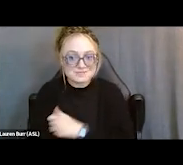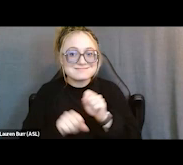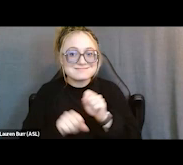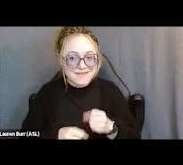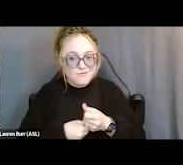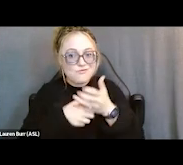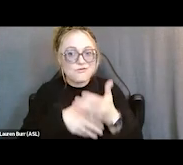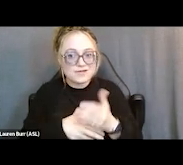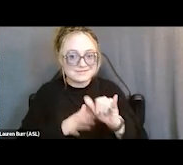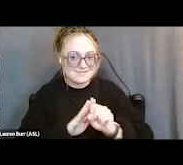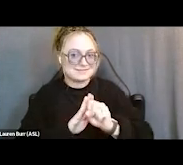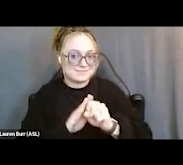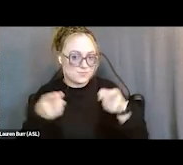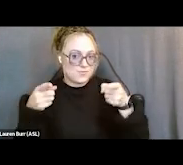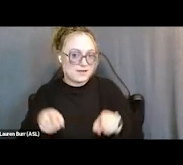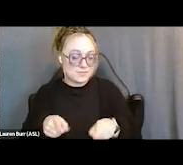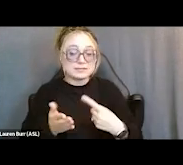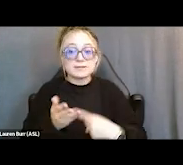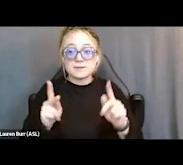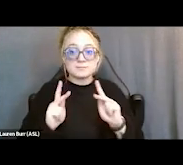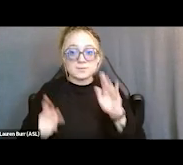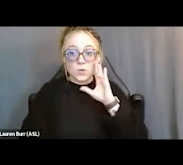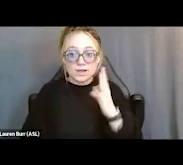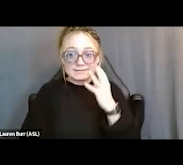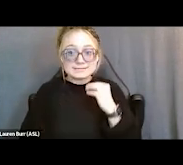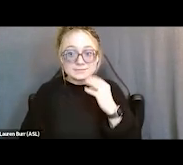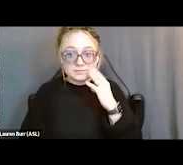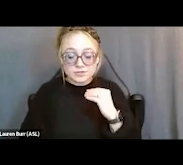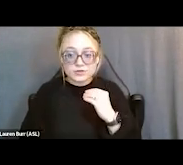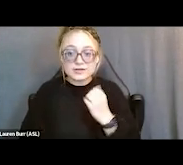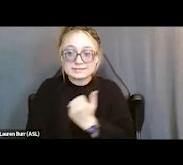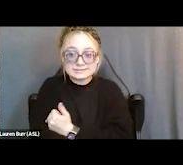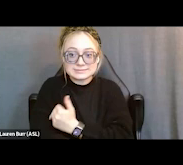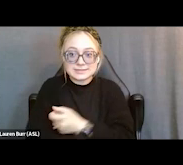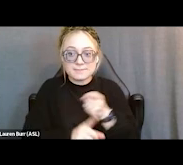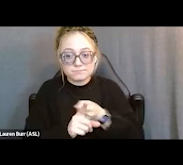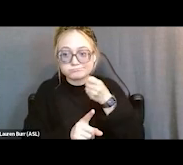in individuals and sometimes people will experience substance induced psychosis for a little